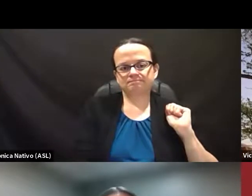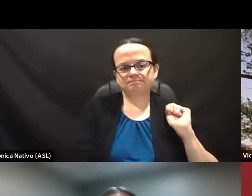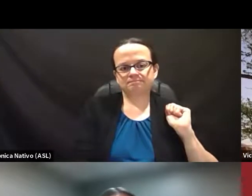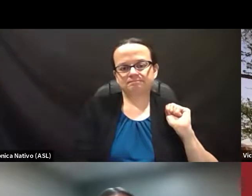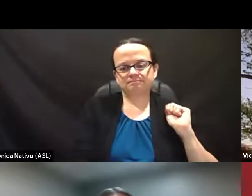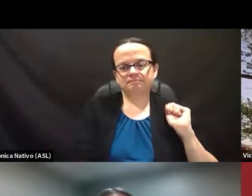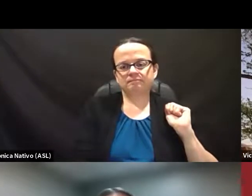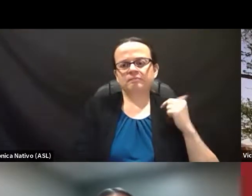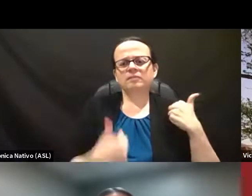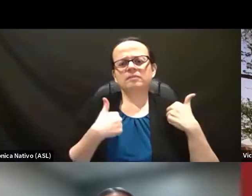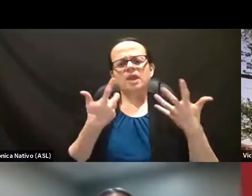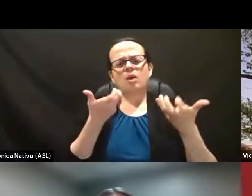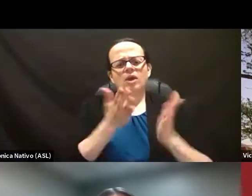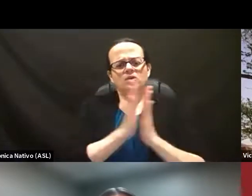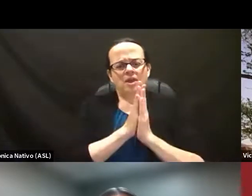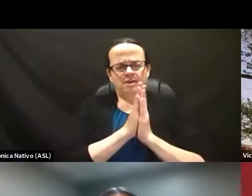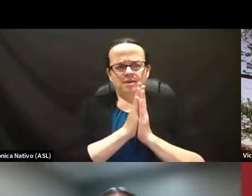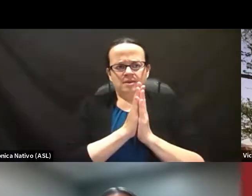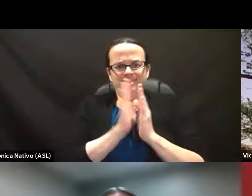Amber Carey Navarrete (Easterseals): I would like to ask, in addition to.